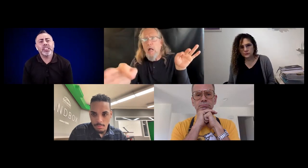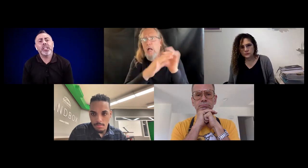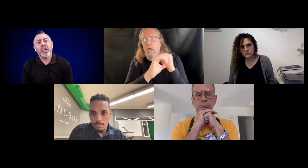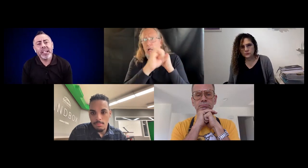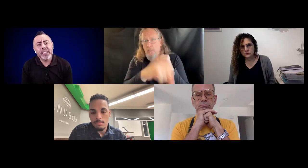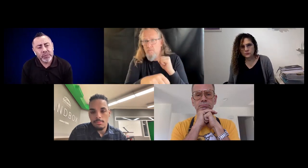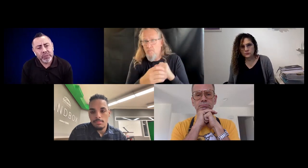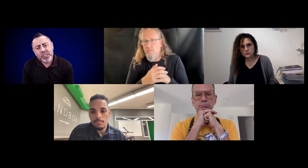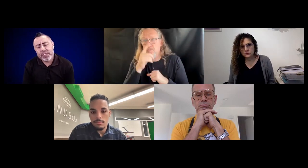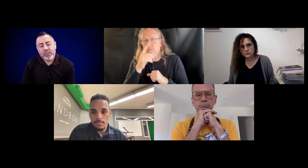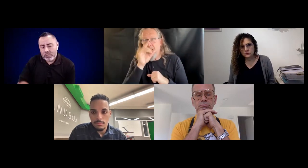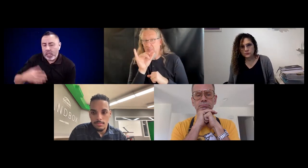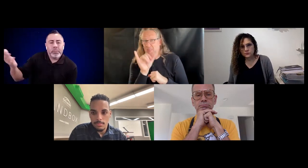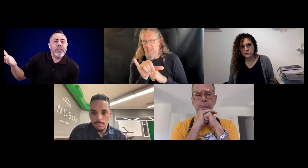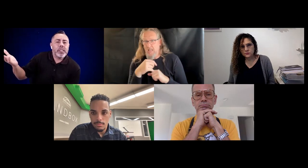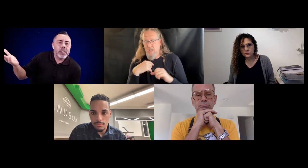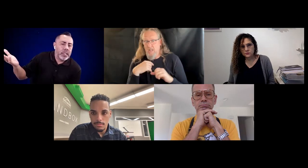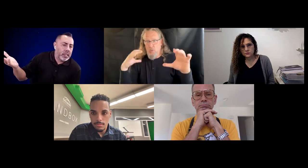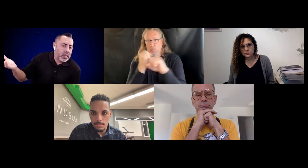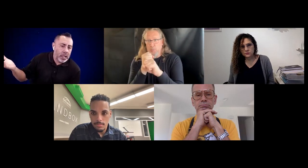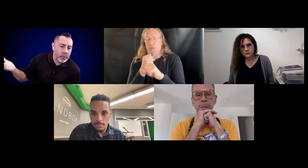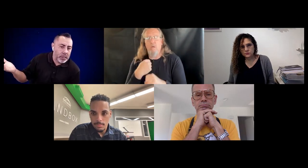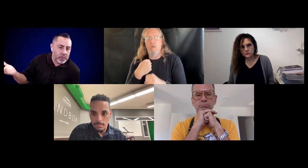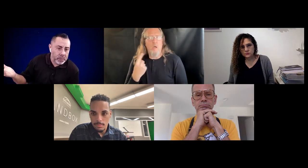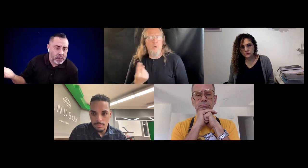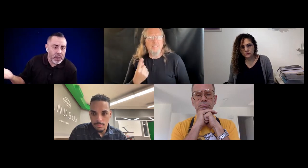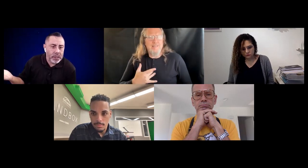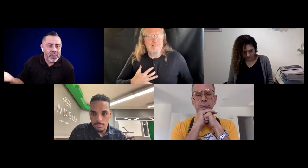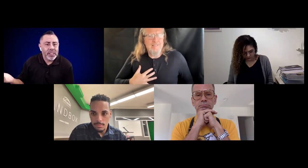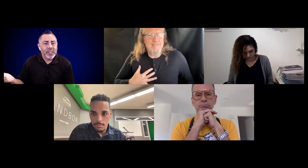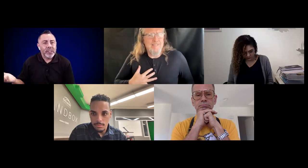They're summarized versus comparison to the English language.